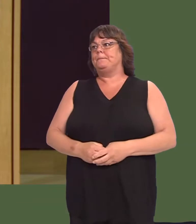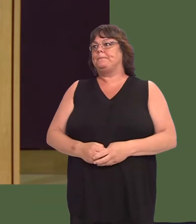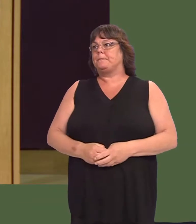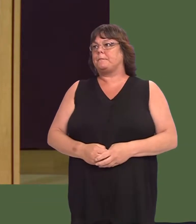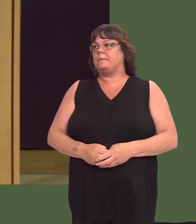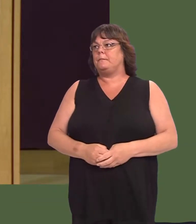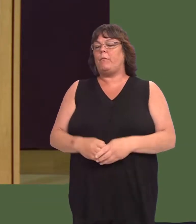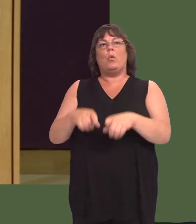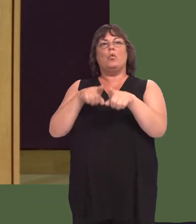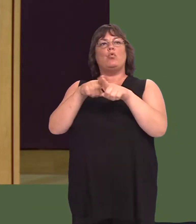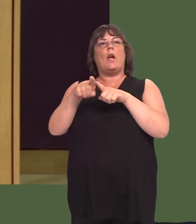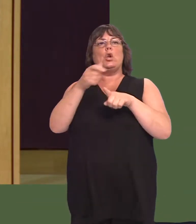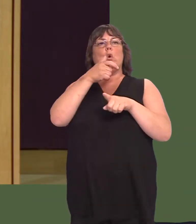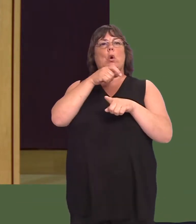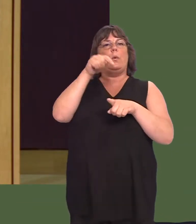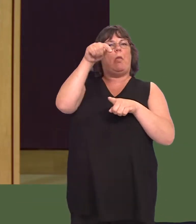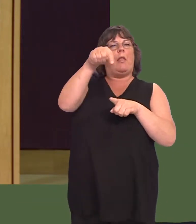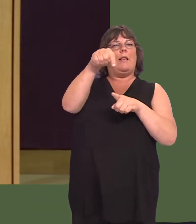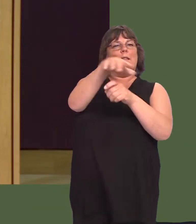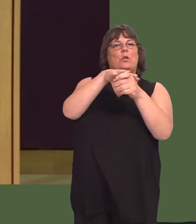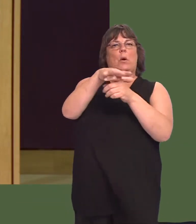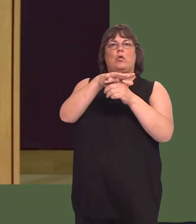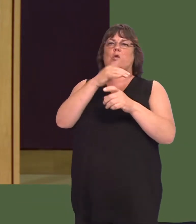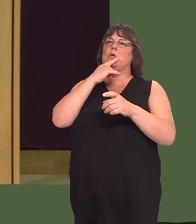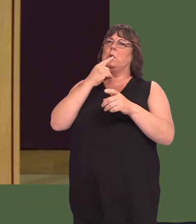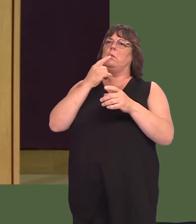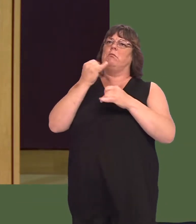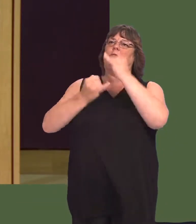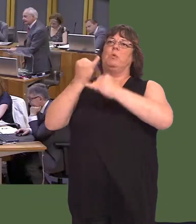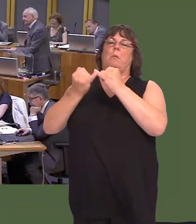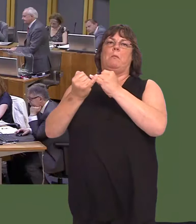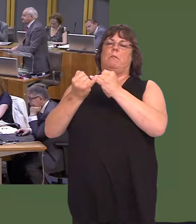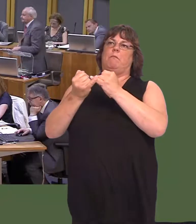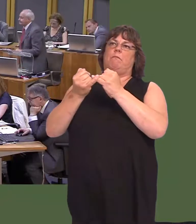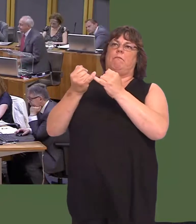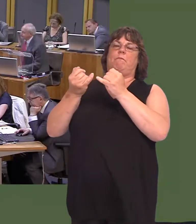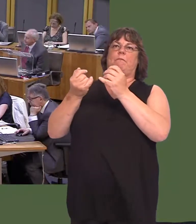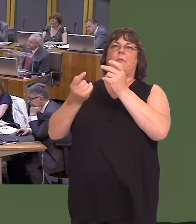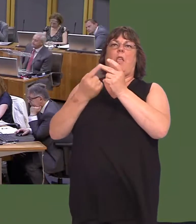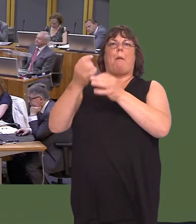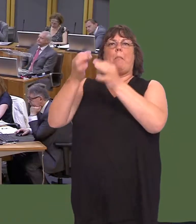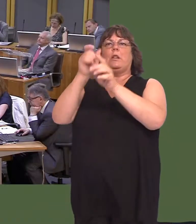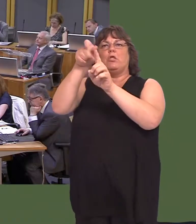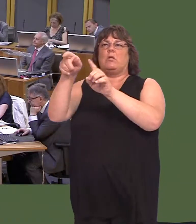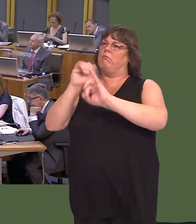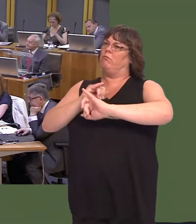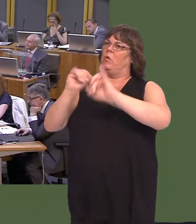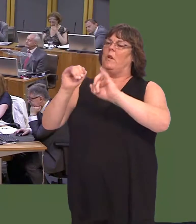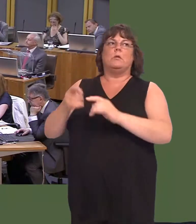To attempt to make political capital out of this in that way, I think, is very undesirable indeed. Carwyn Jones: He is, indeed, right to say that sobriety is needed.